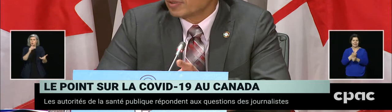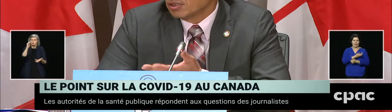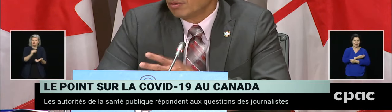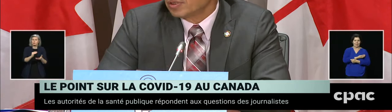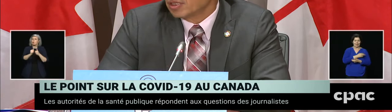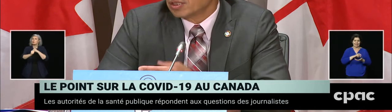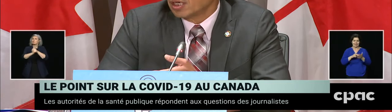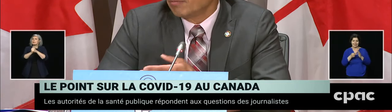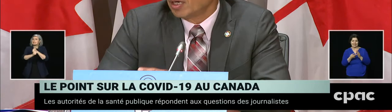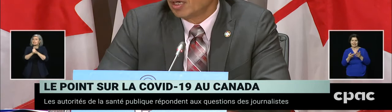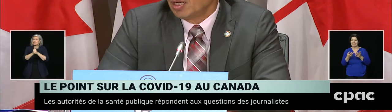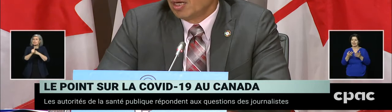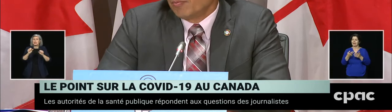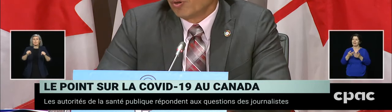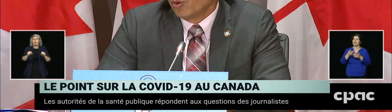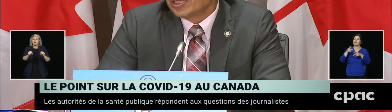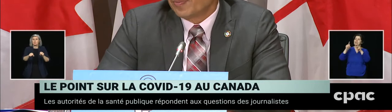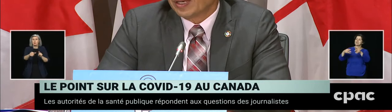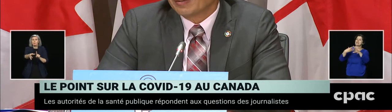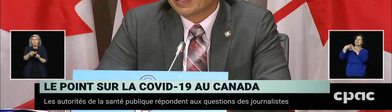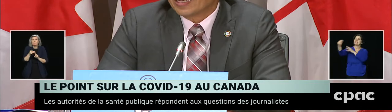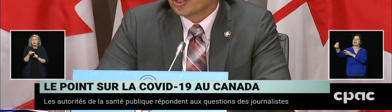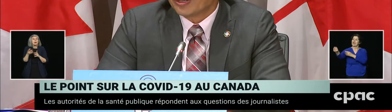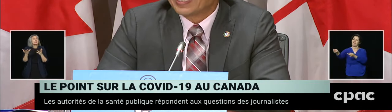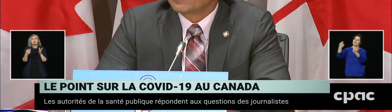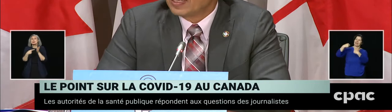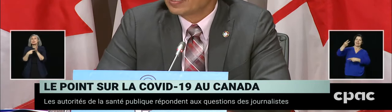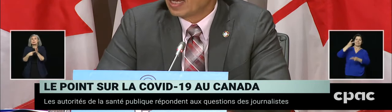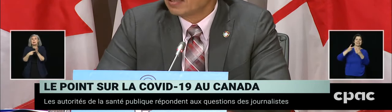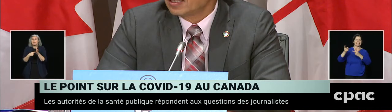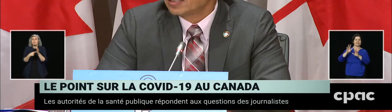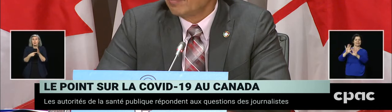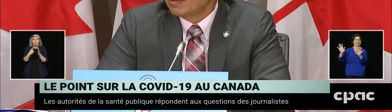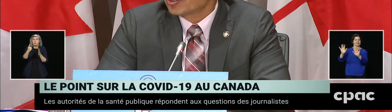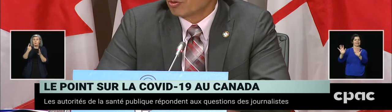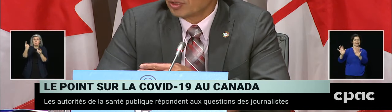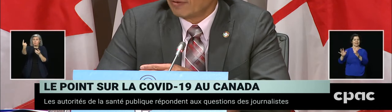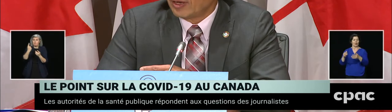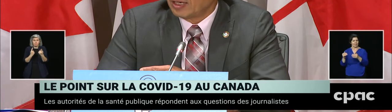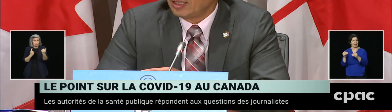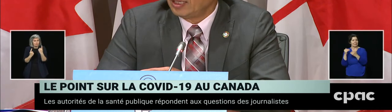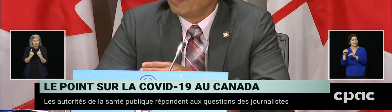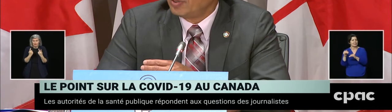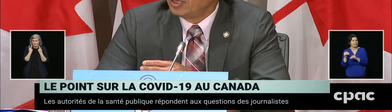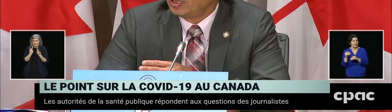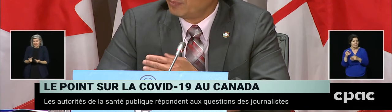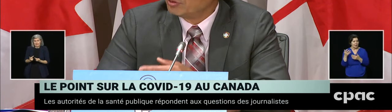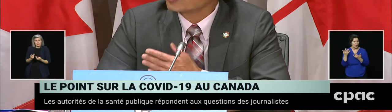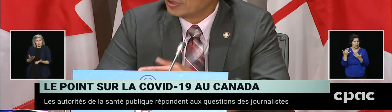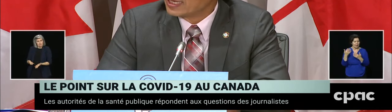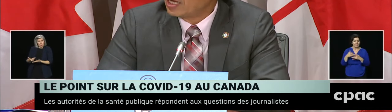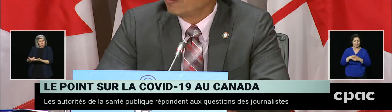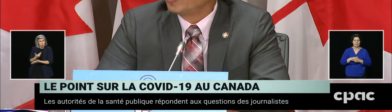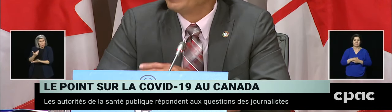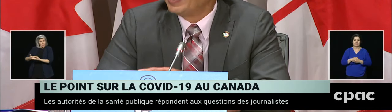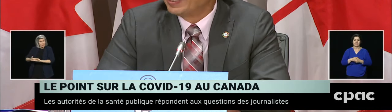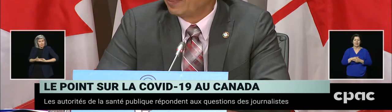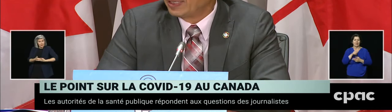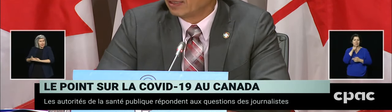REDUCE THE RISK AND OPPORTUNITIES FOR INFECTION. PERHAPS LIMIT THE NUMBER OF